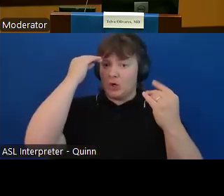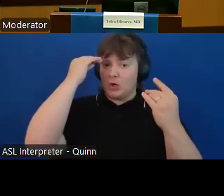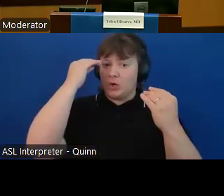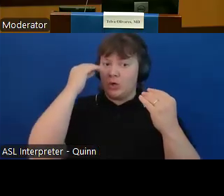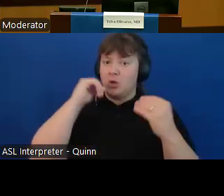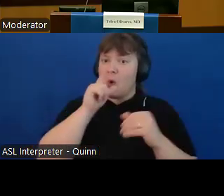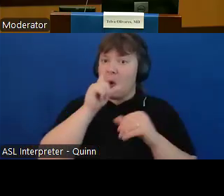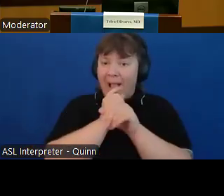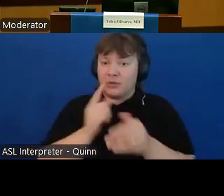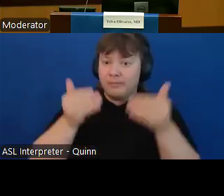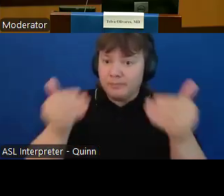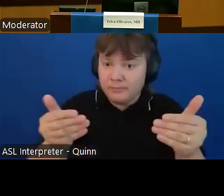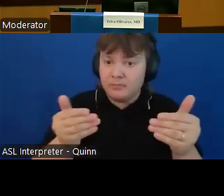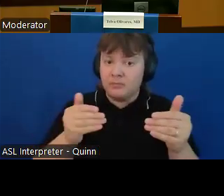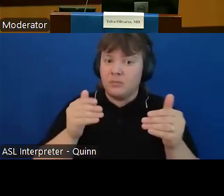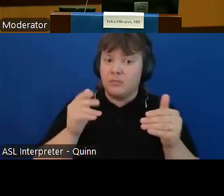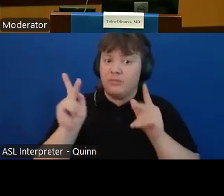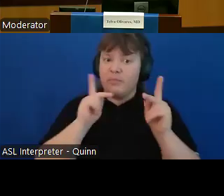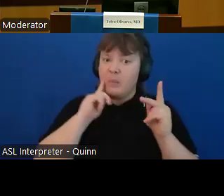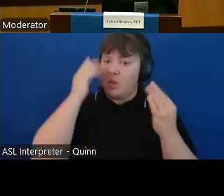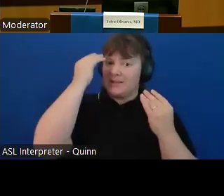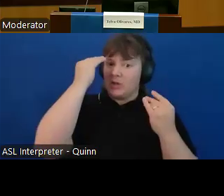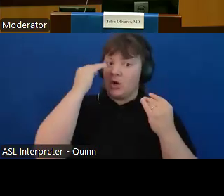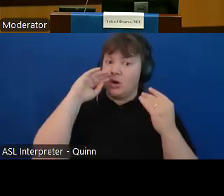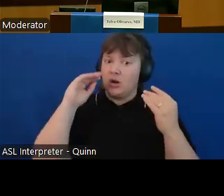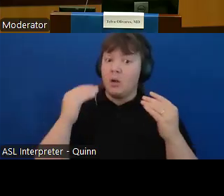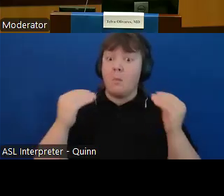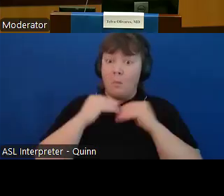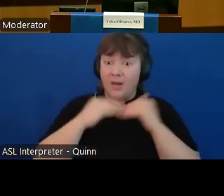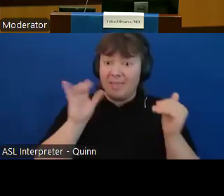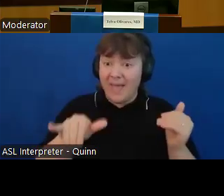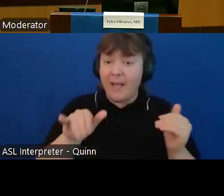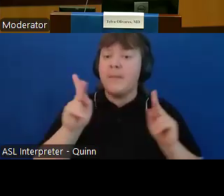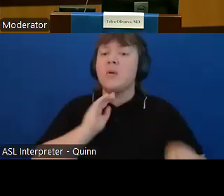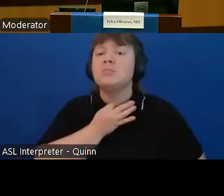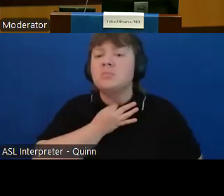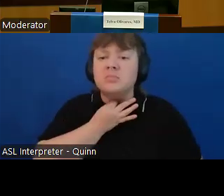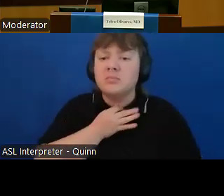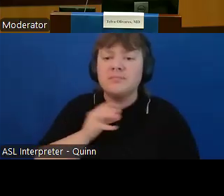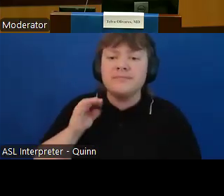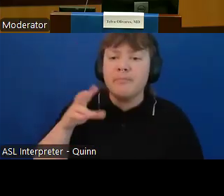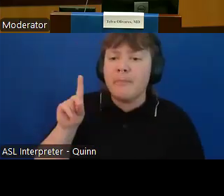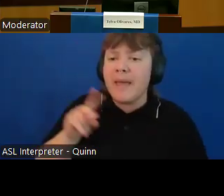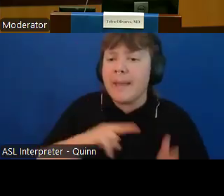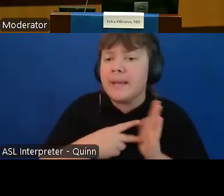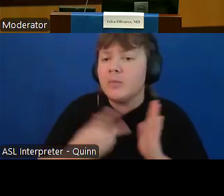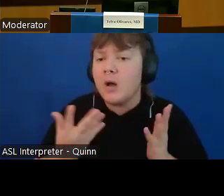and many times that are the number of folks who are curious about what does it mean. Every time I